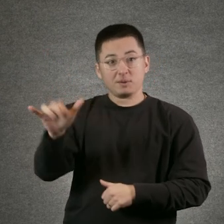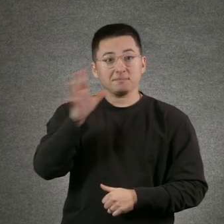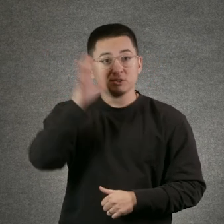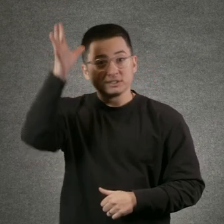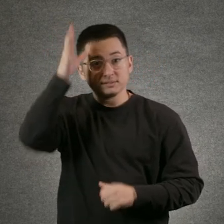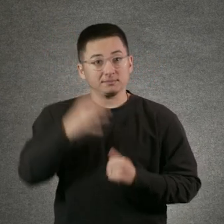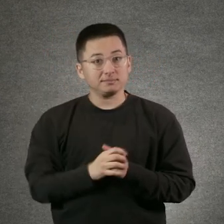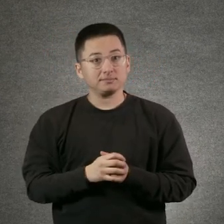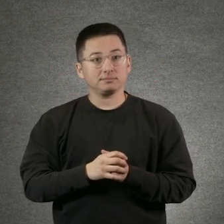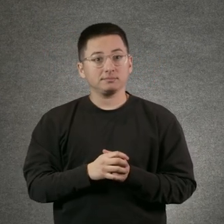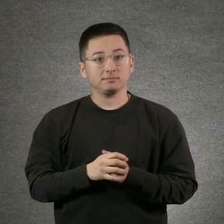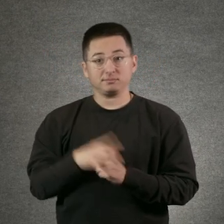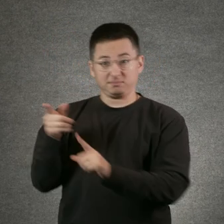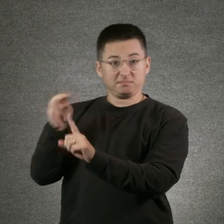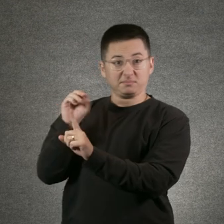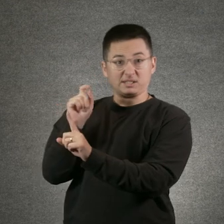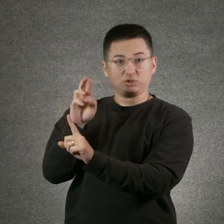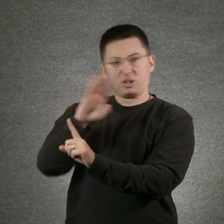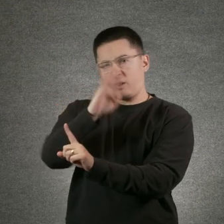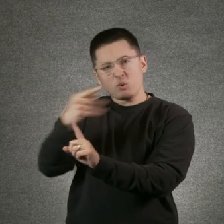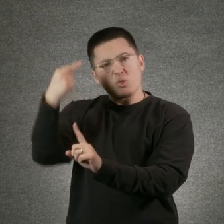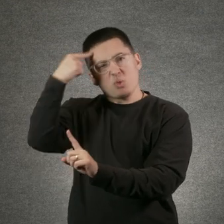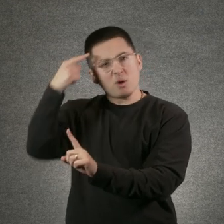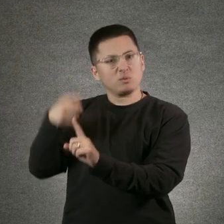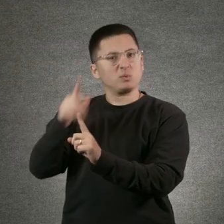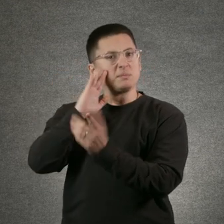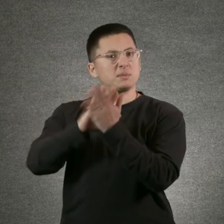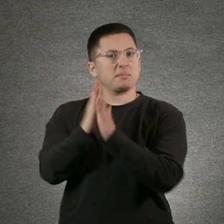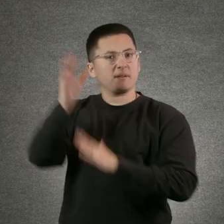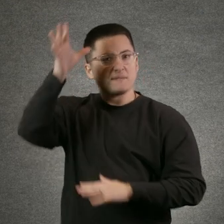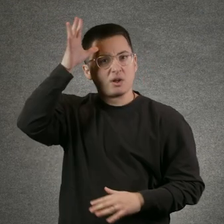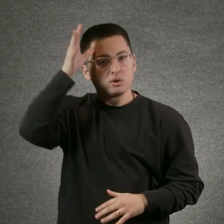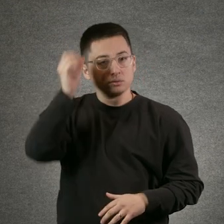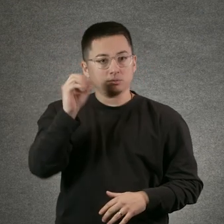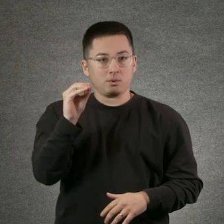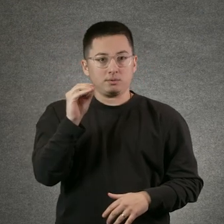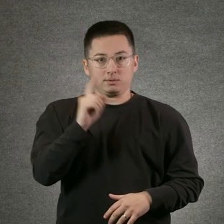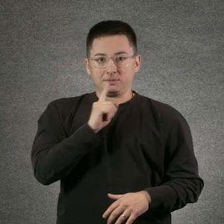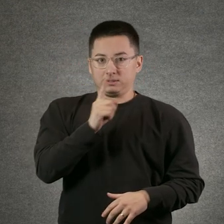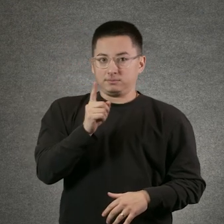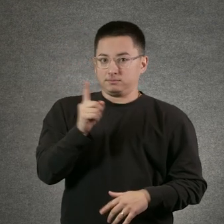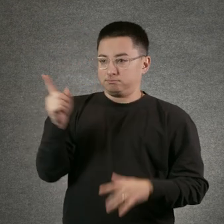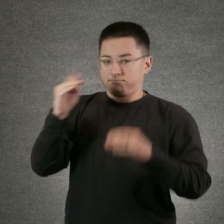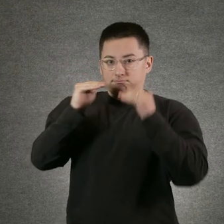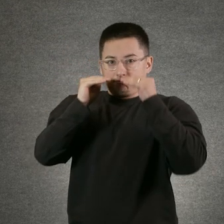a dad, so hearing this brought tears to the big guy's eyes.